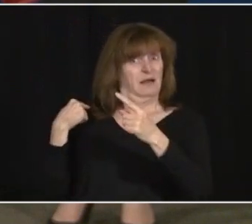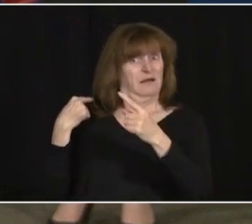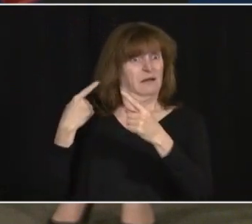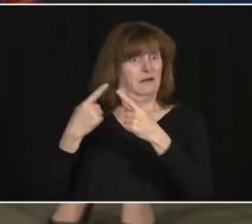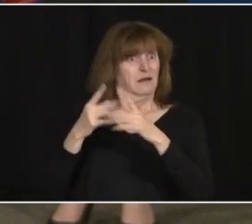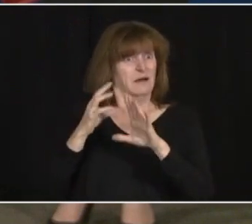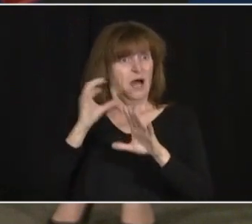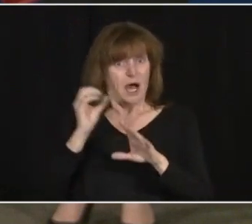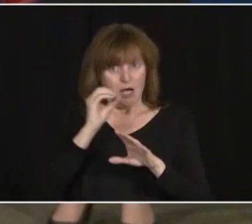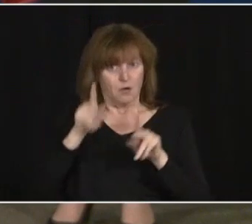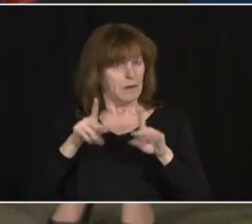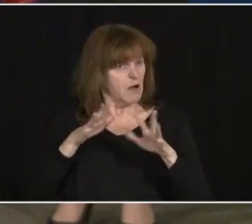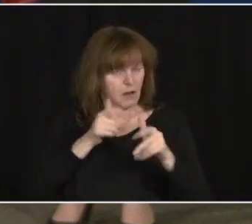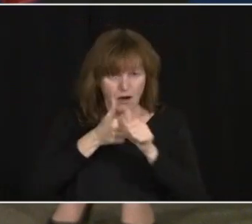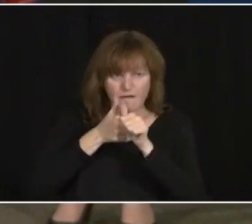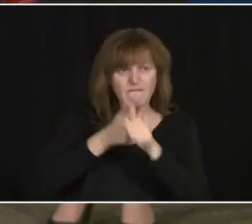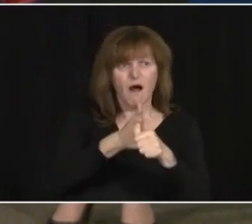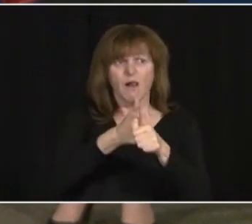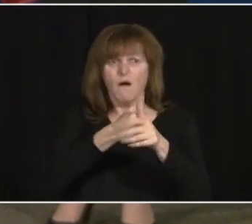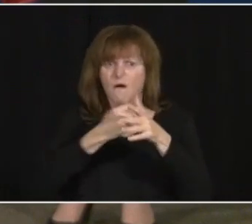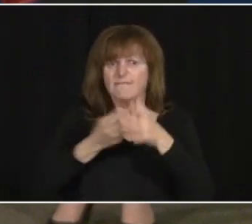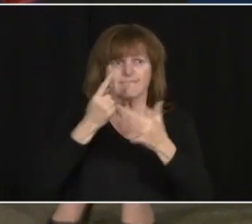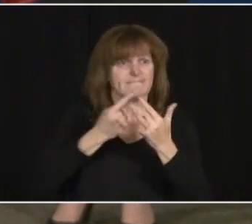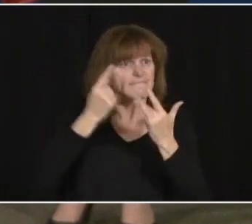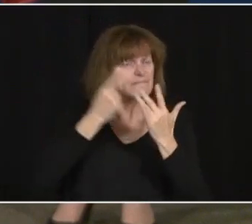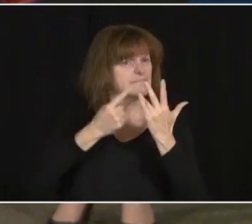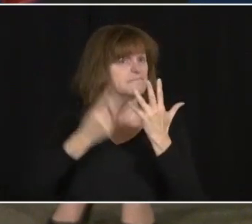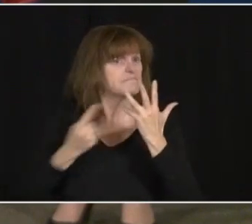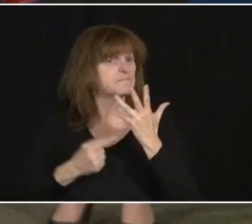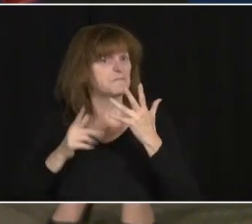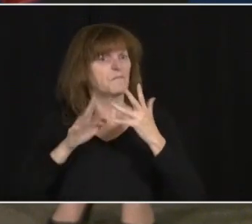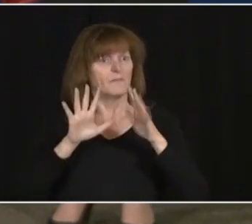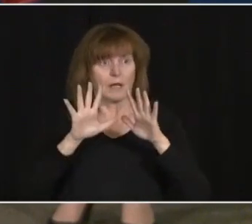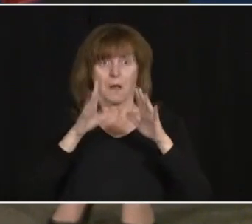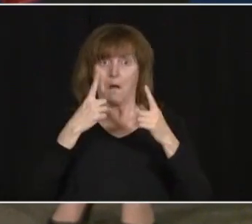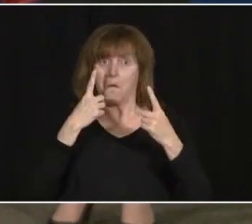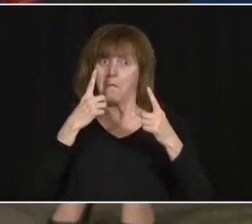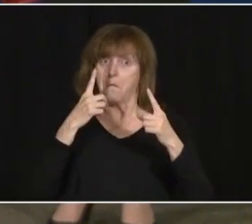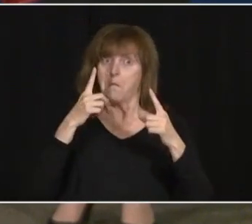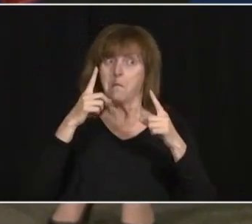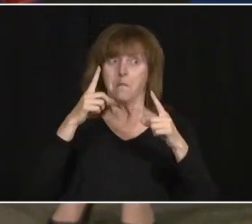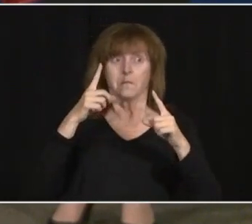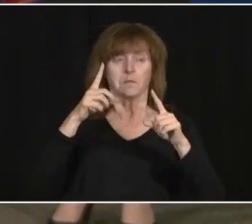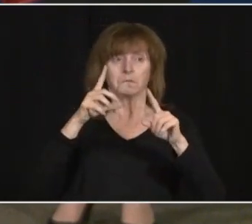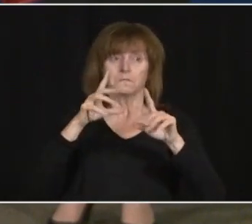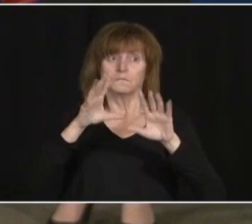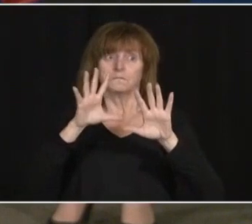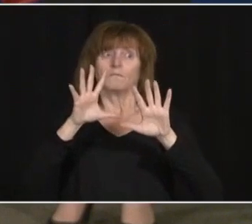because of you. They are working because we have all come together.